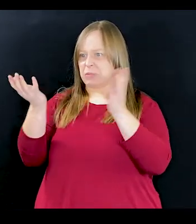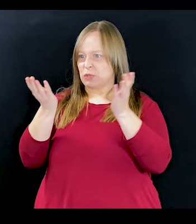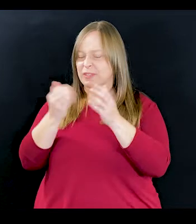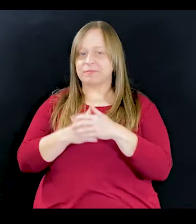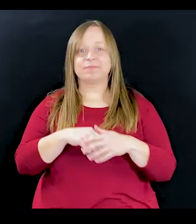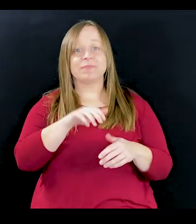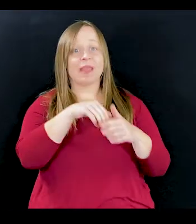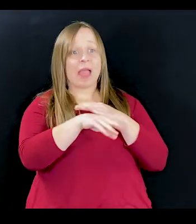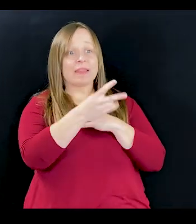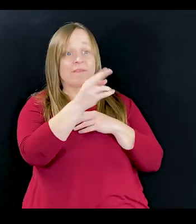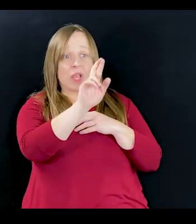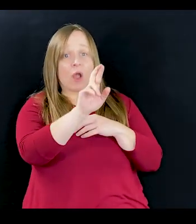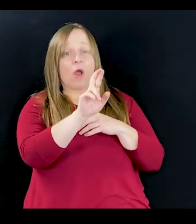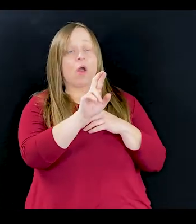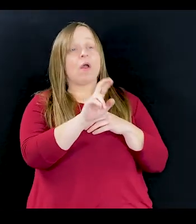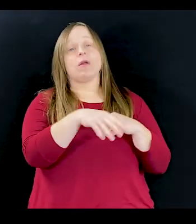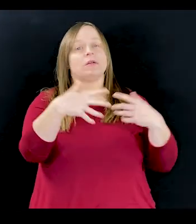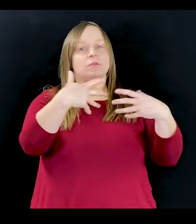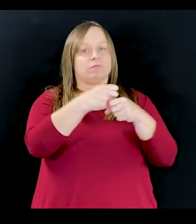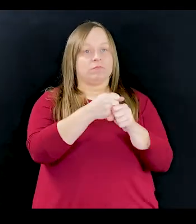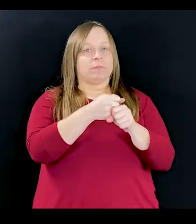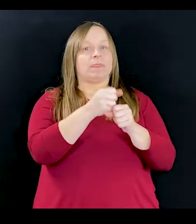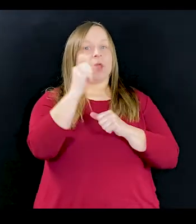Sure access VI is the acronym for the